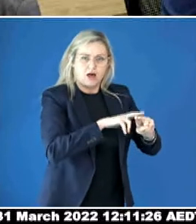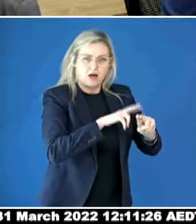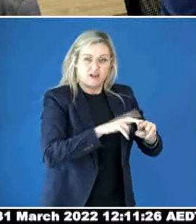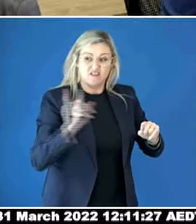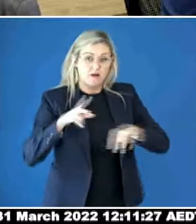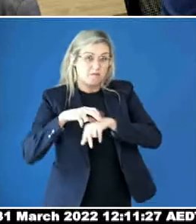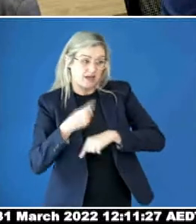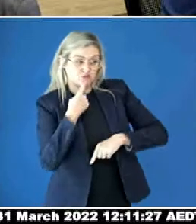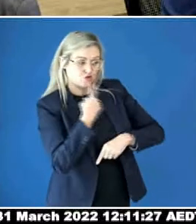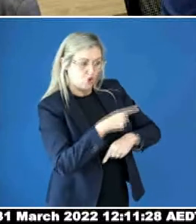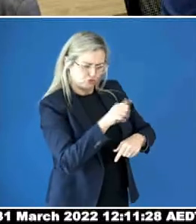Yes.